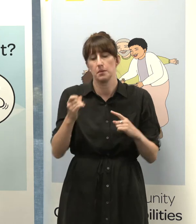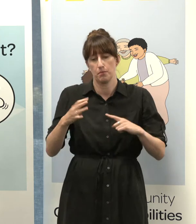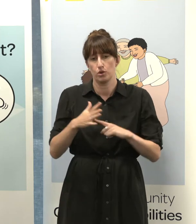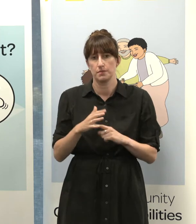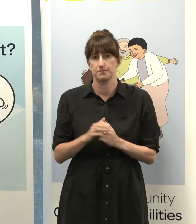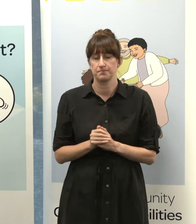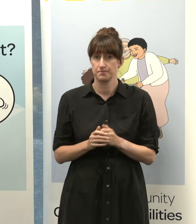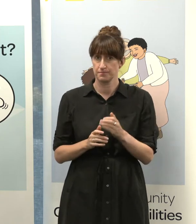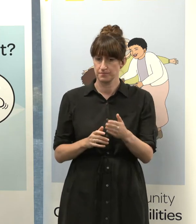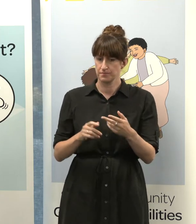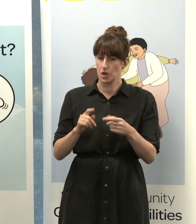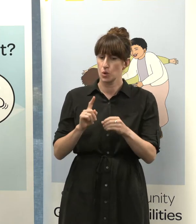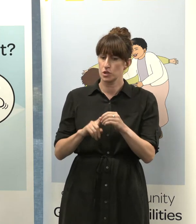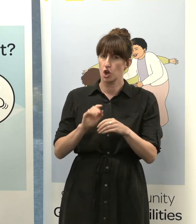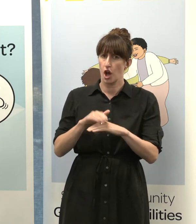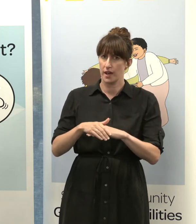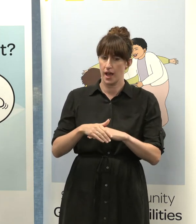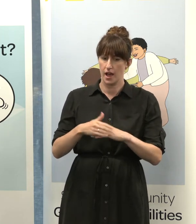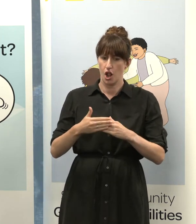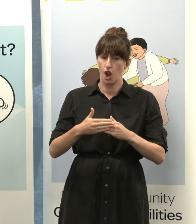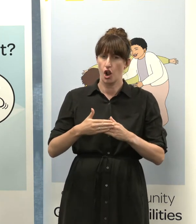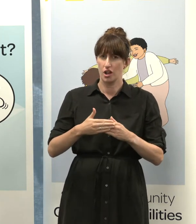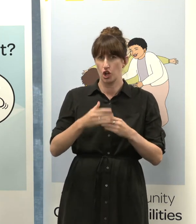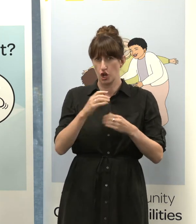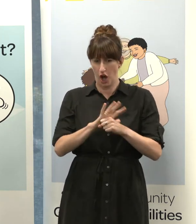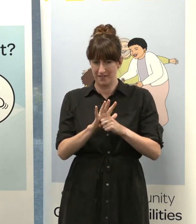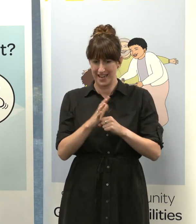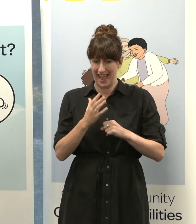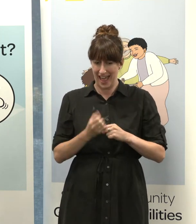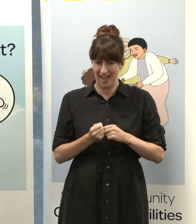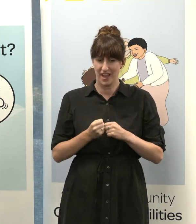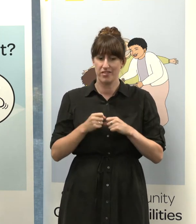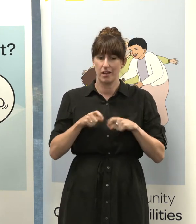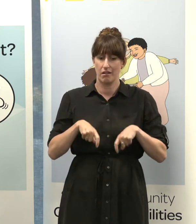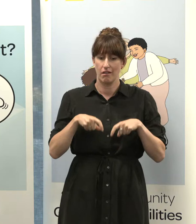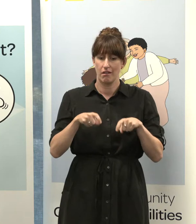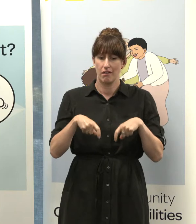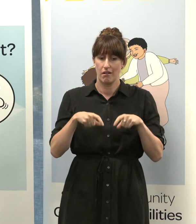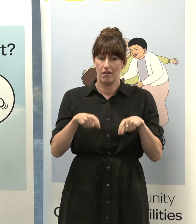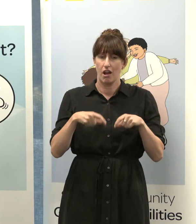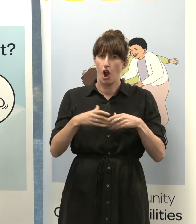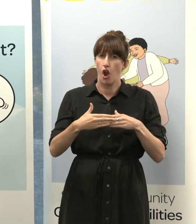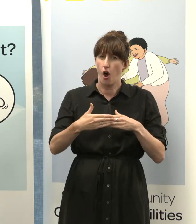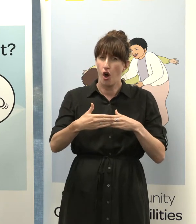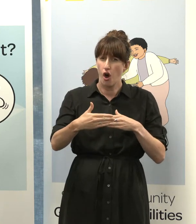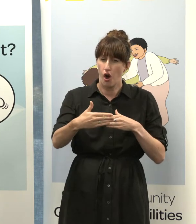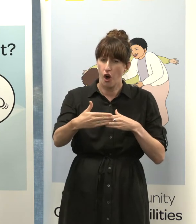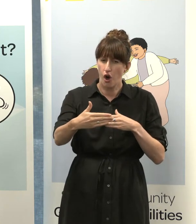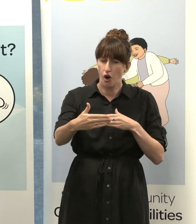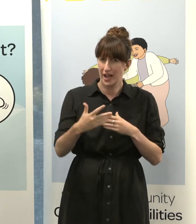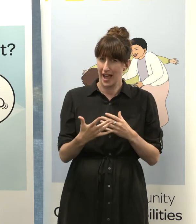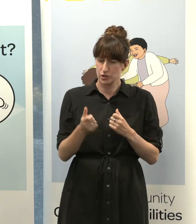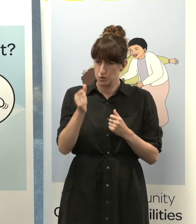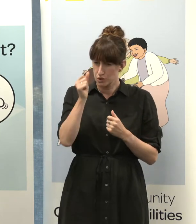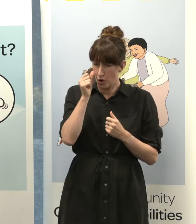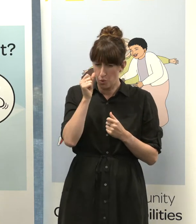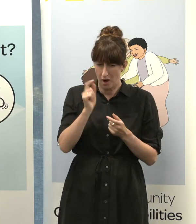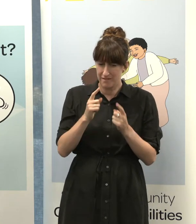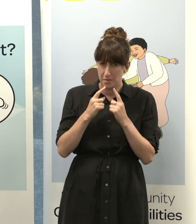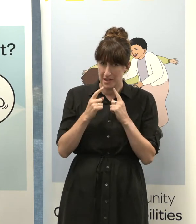is most important.